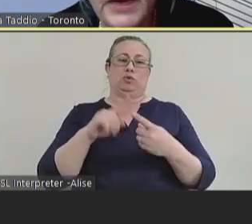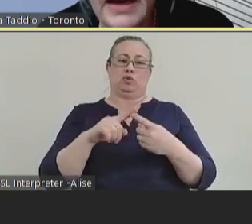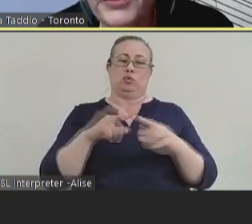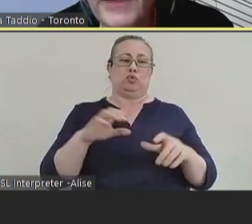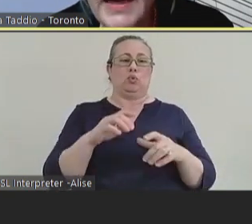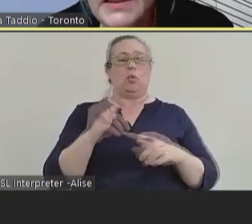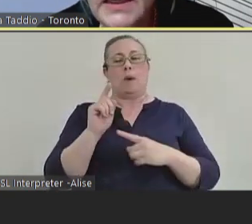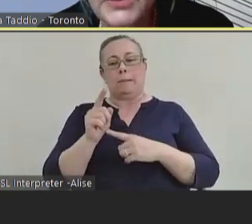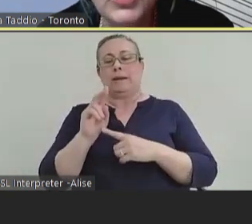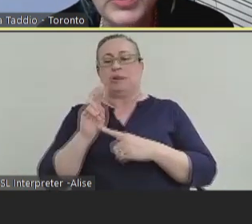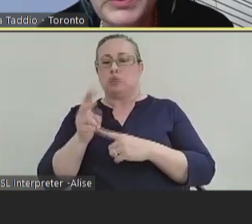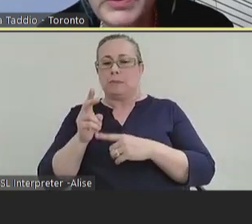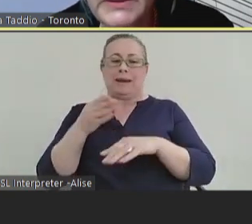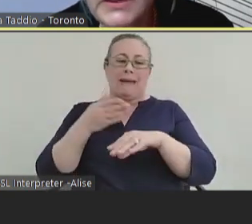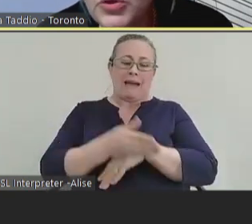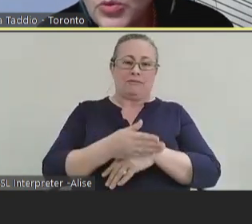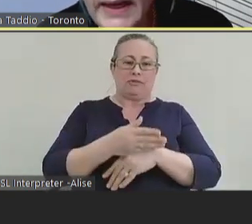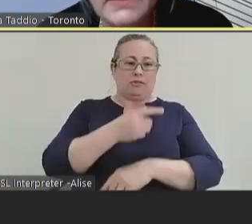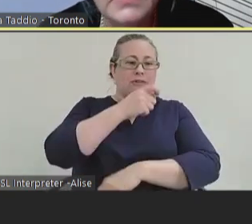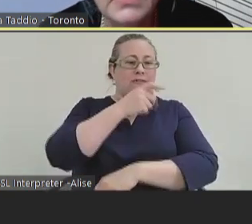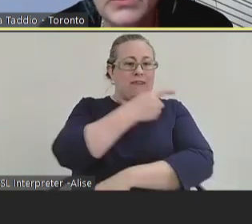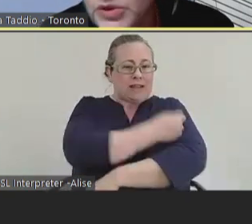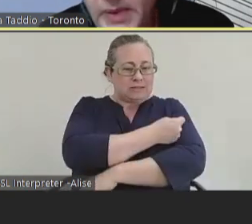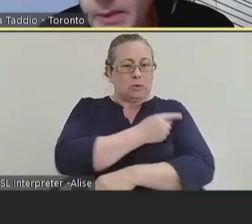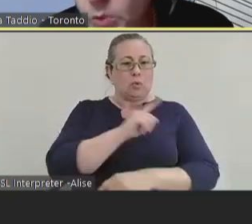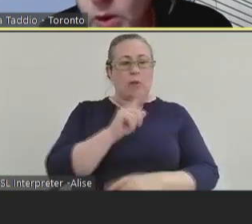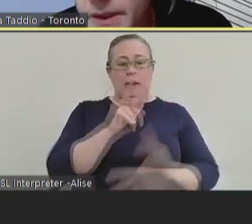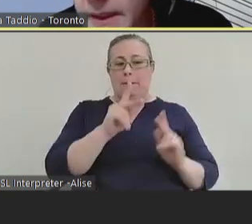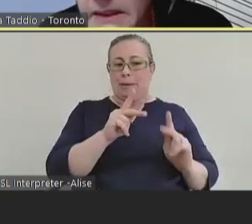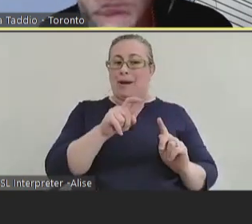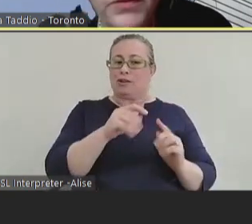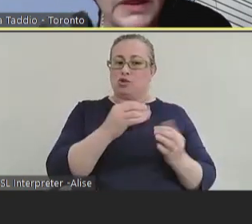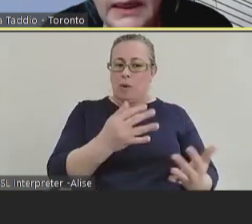after vaccination where people needed to wait. There was paperwork that needed to